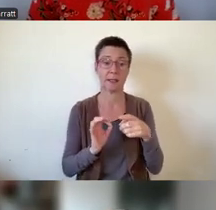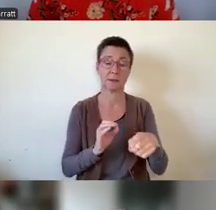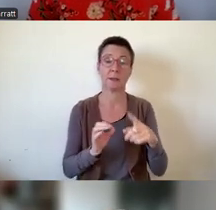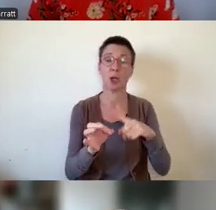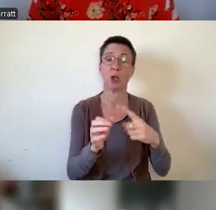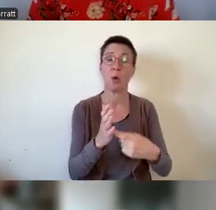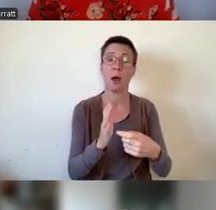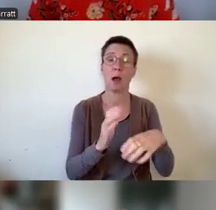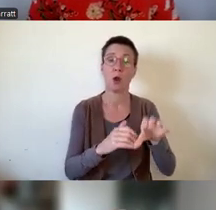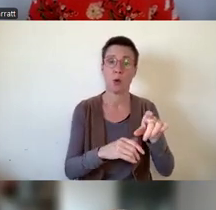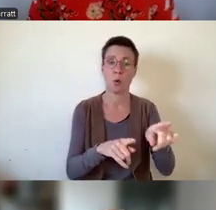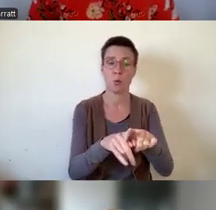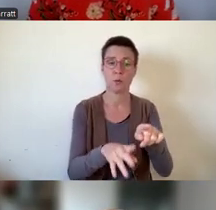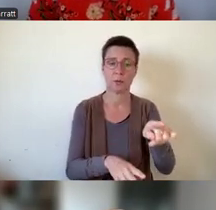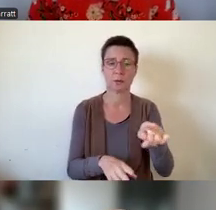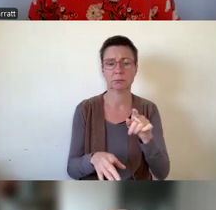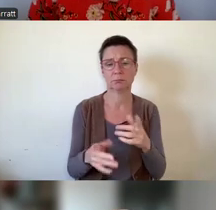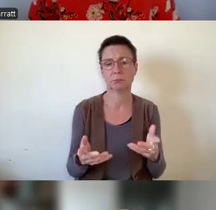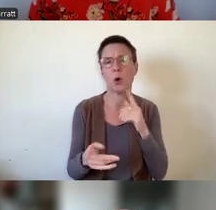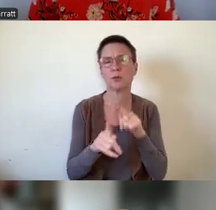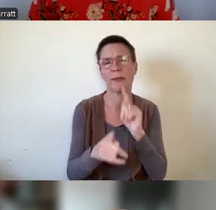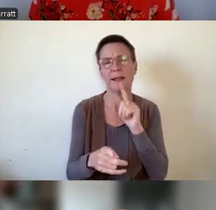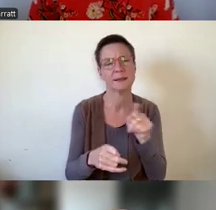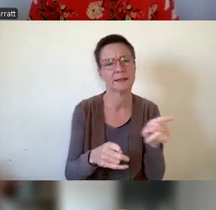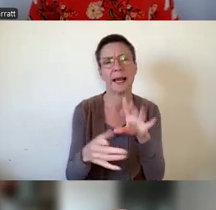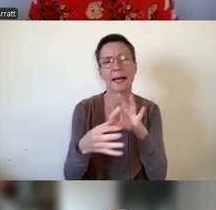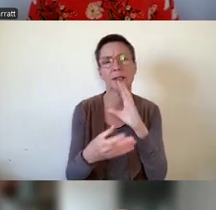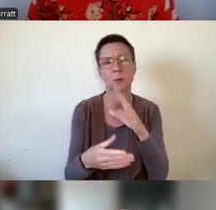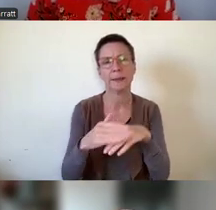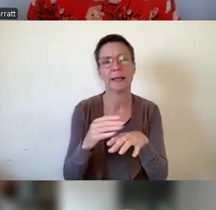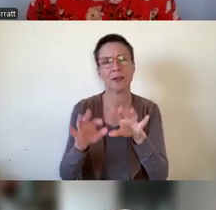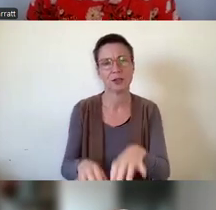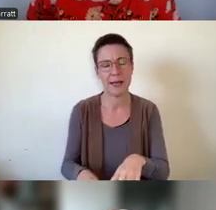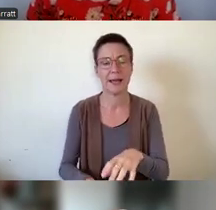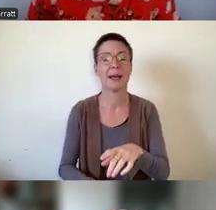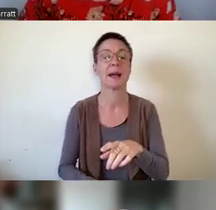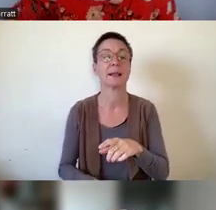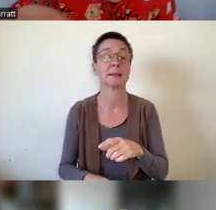but Katie will also put the links into the chat. These QR codes,